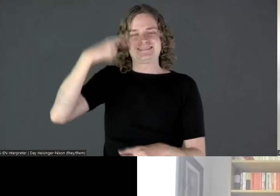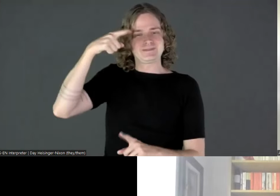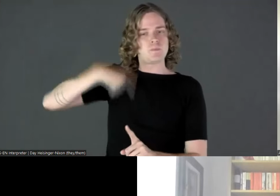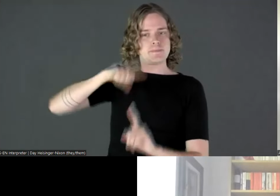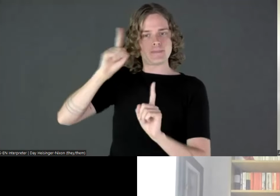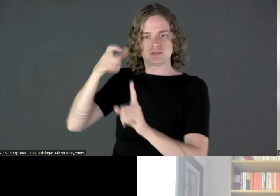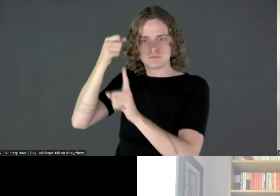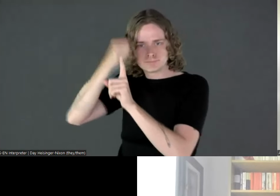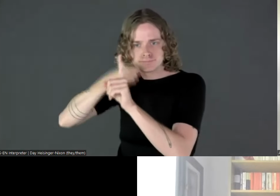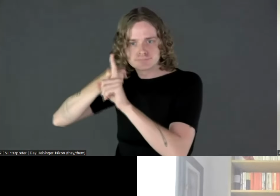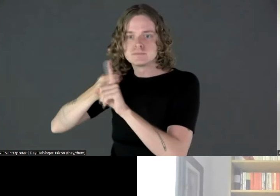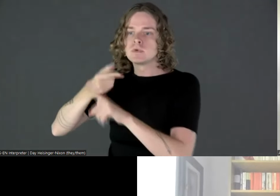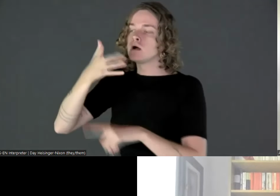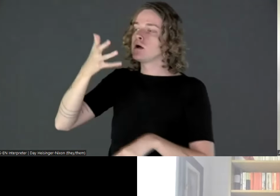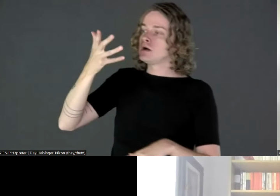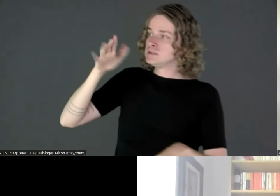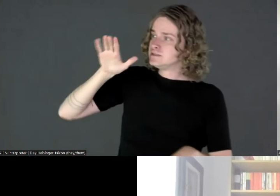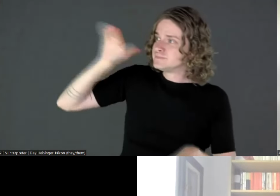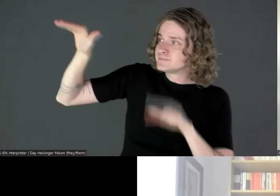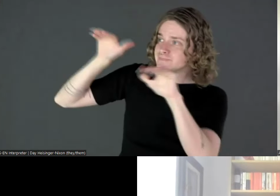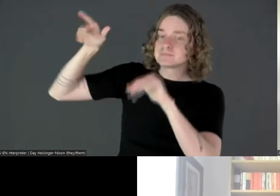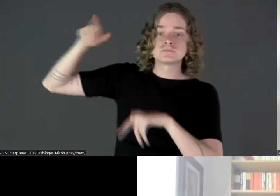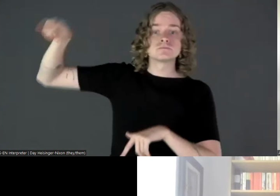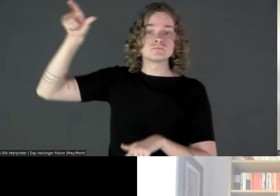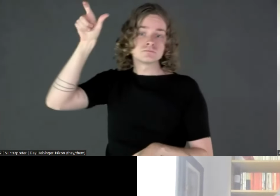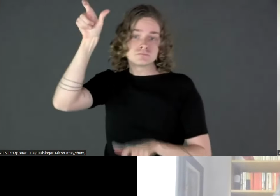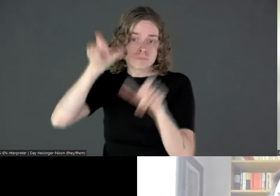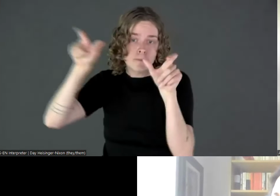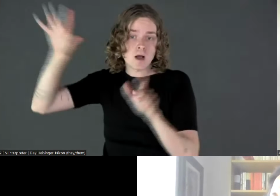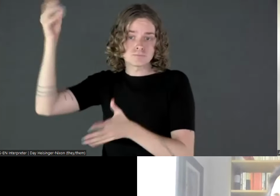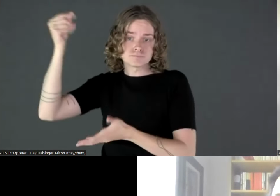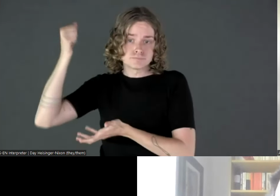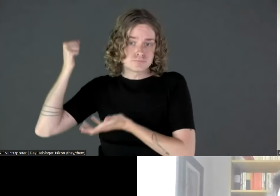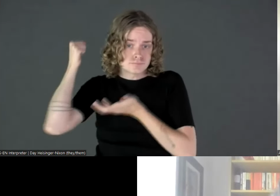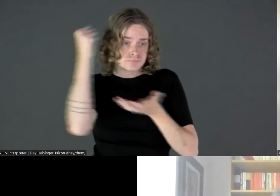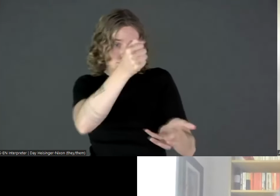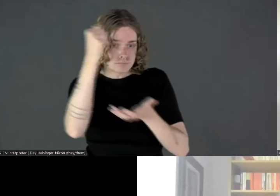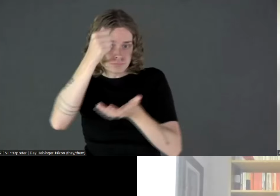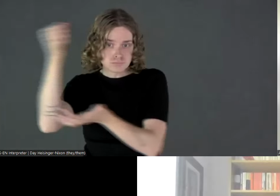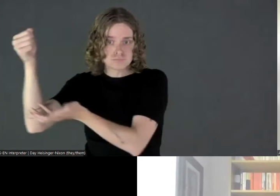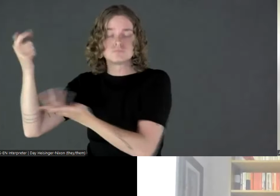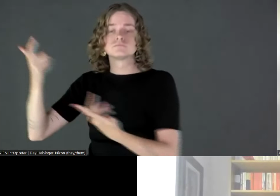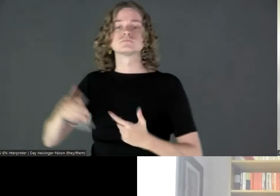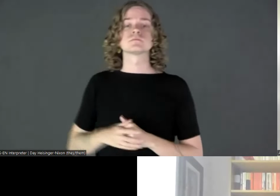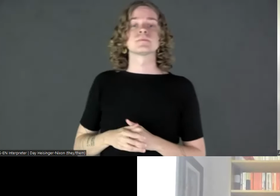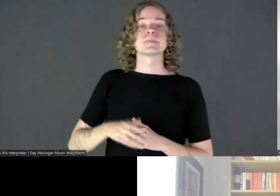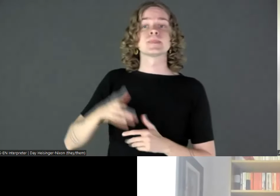to yeah, donors in terms of yes, disability inclusive, if you do it